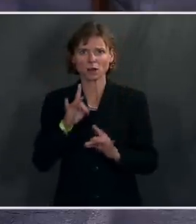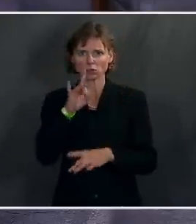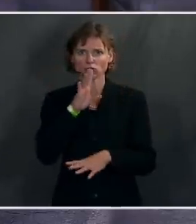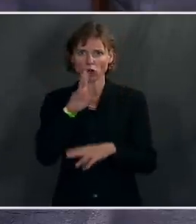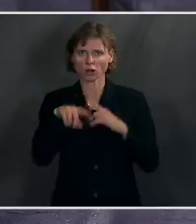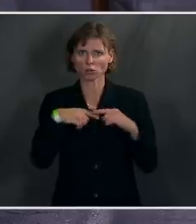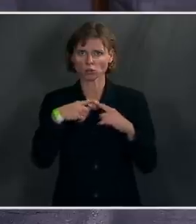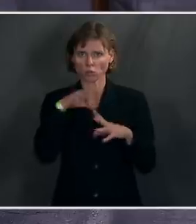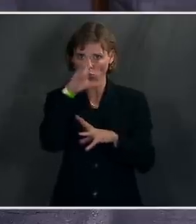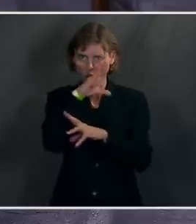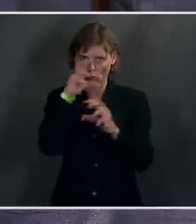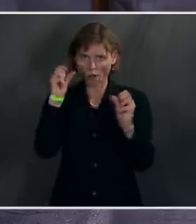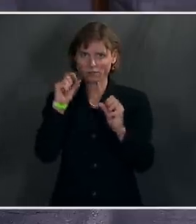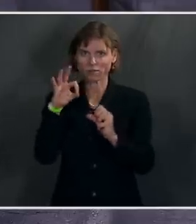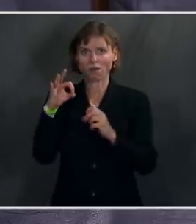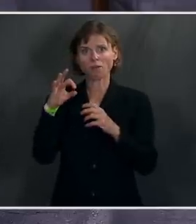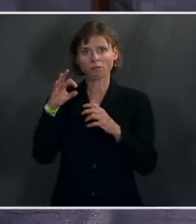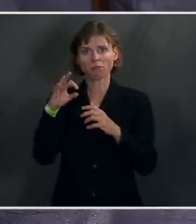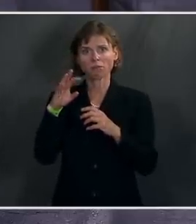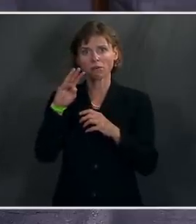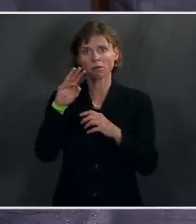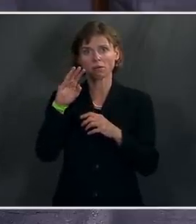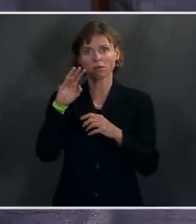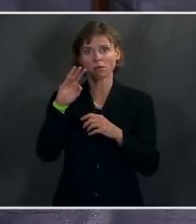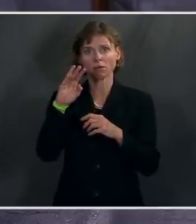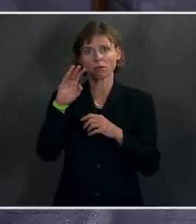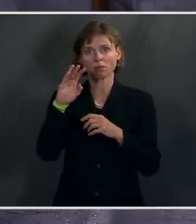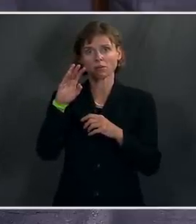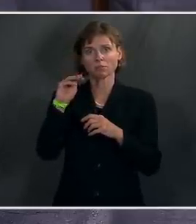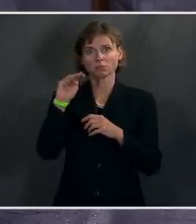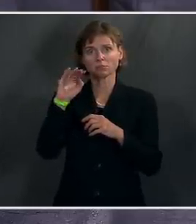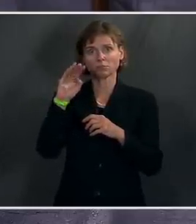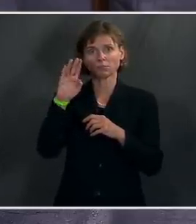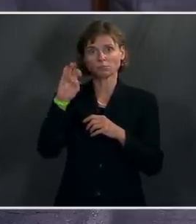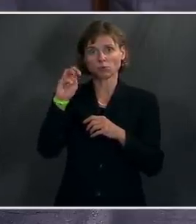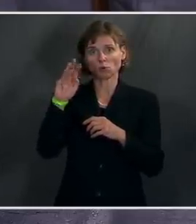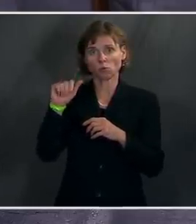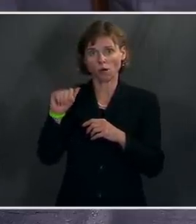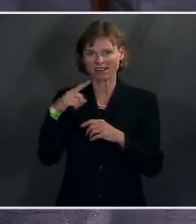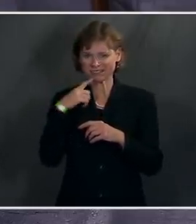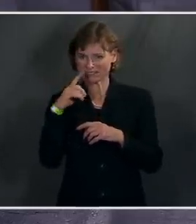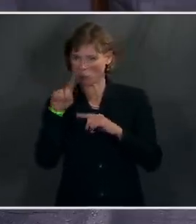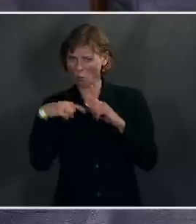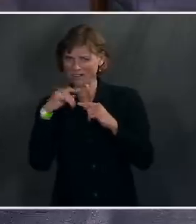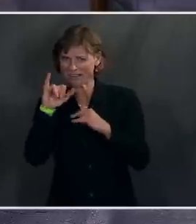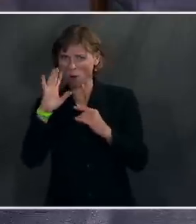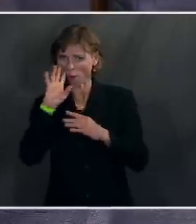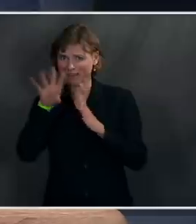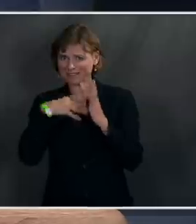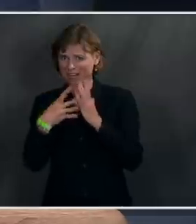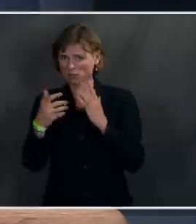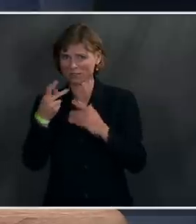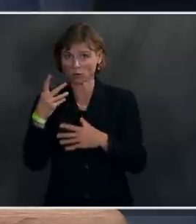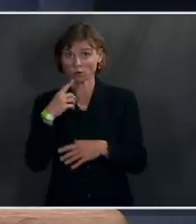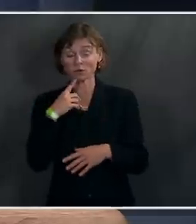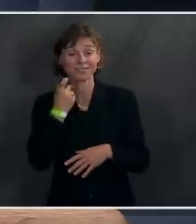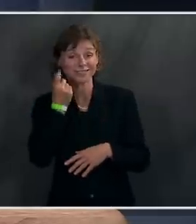And I was wondering if there's something scheduled or what that might be. It's been a couple of weeks. Ms. Psaki: Less than two weeks actually.